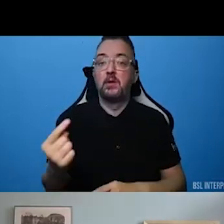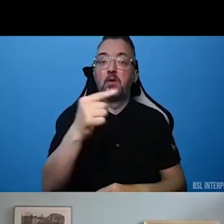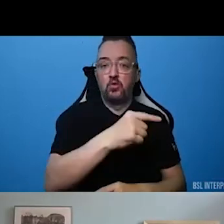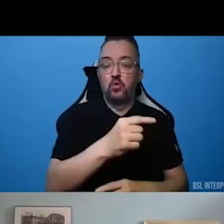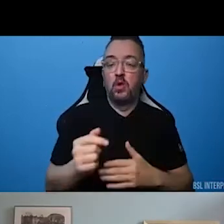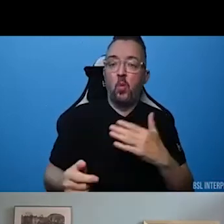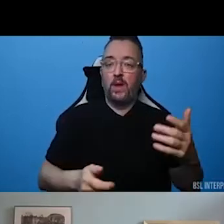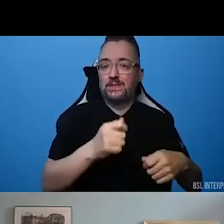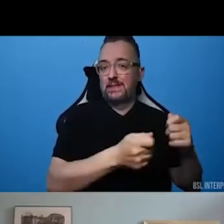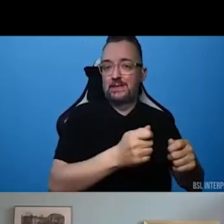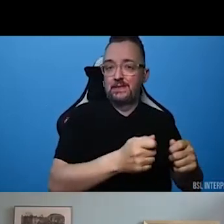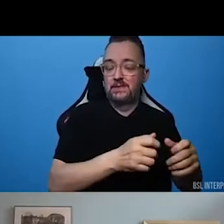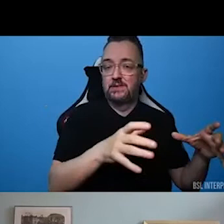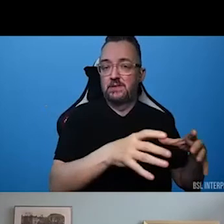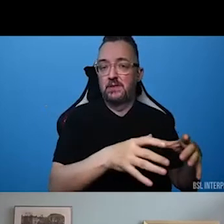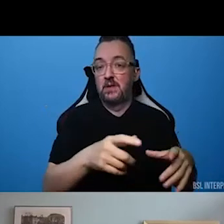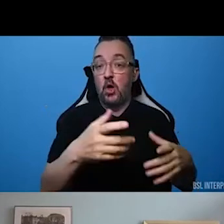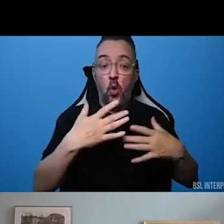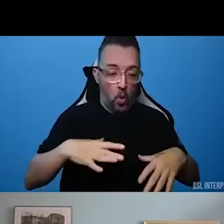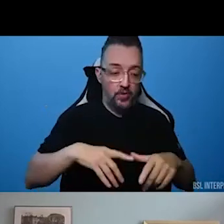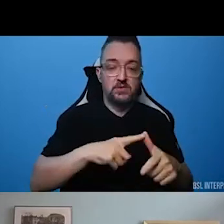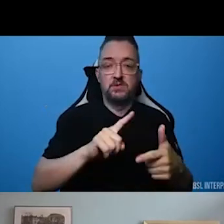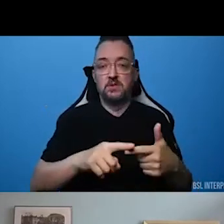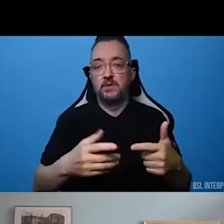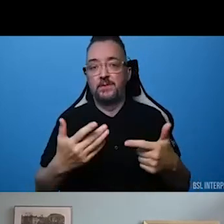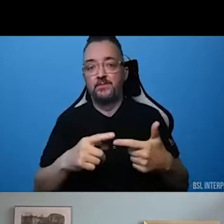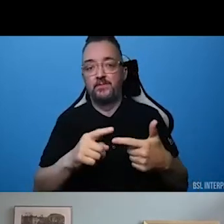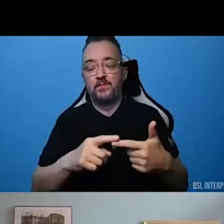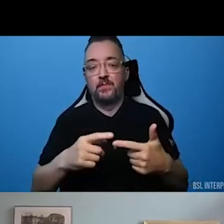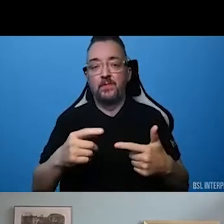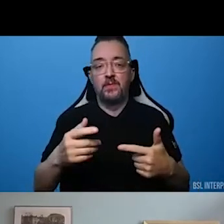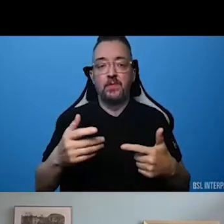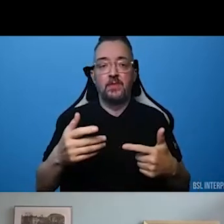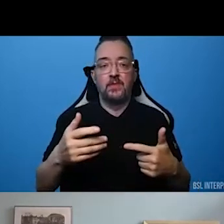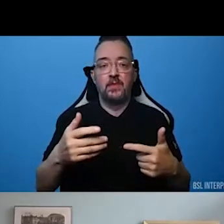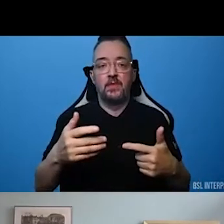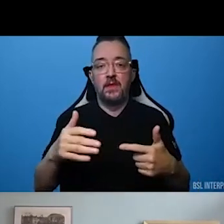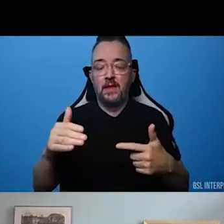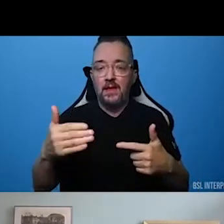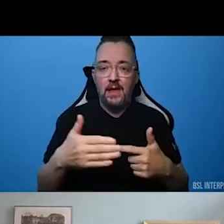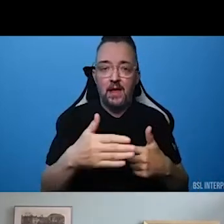So thinking not only here of textiles but also things like a herring as well as the wool industry.